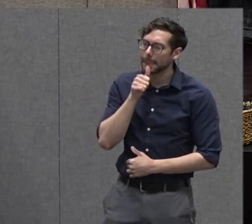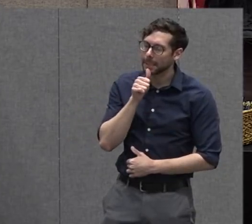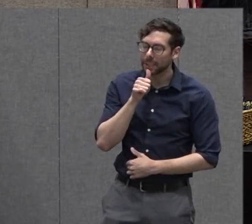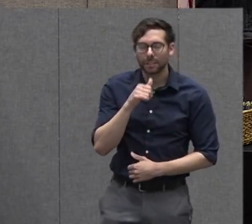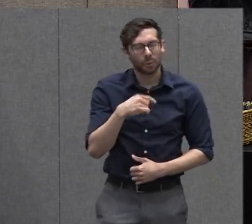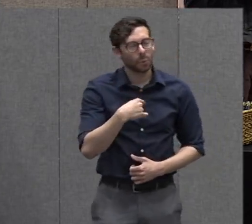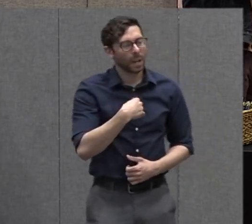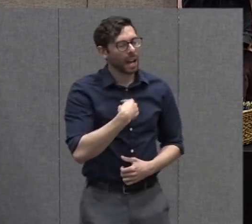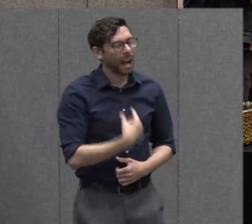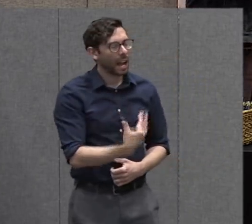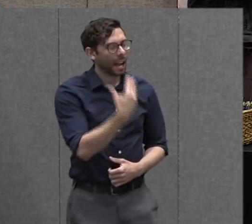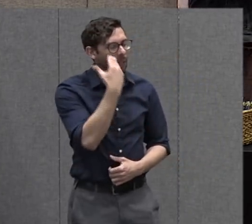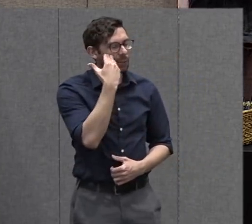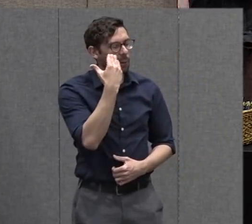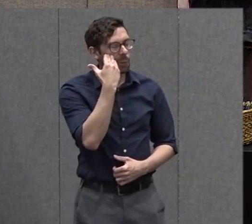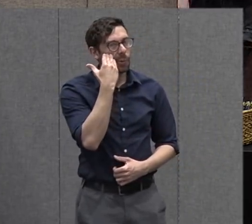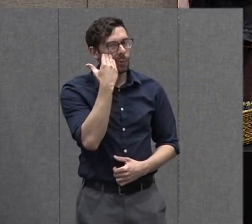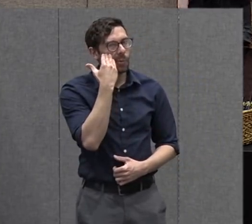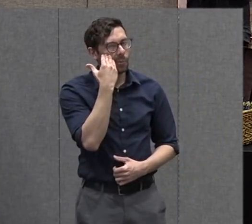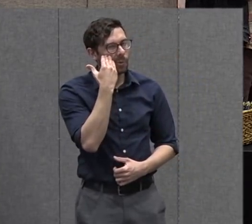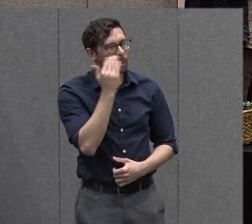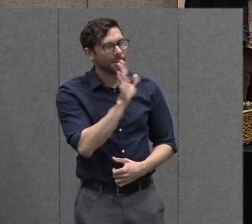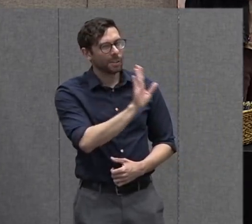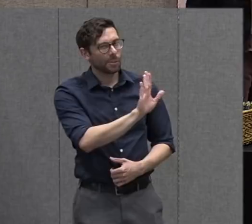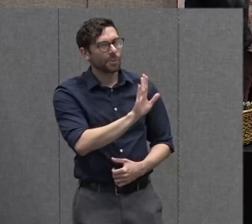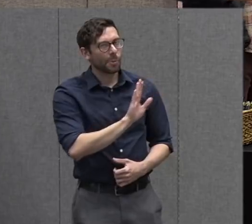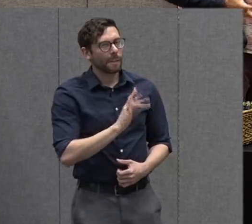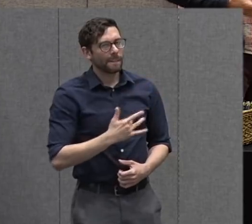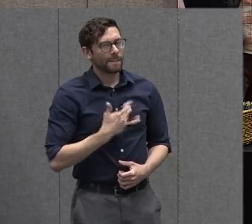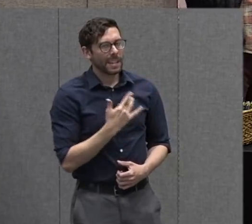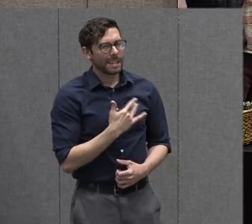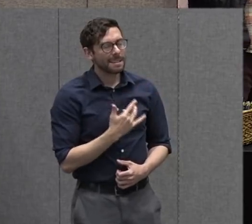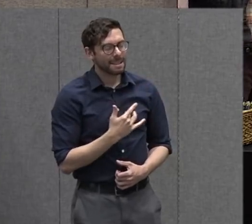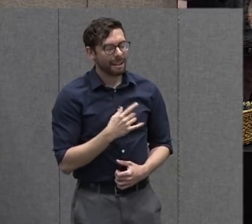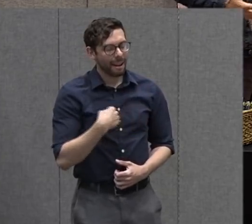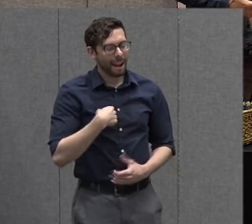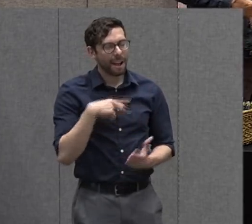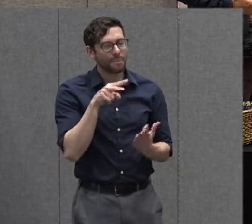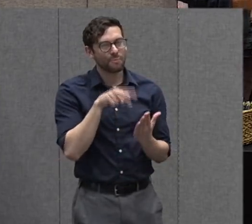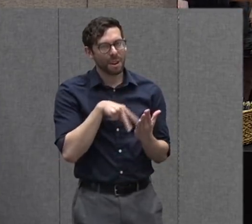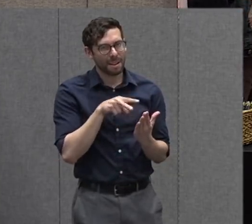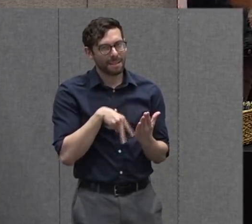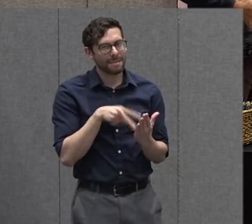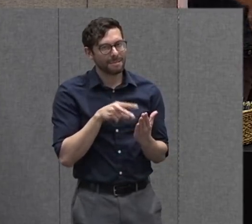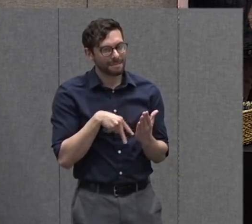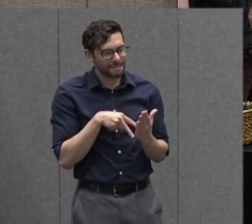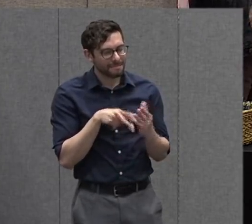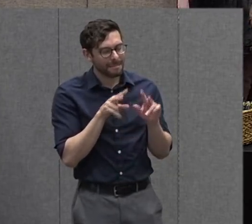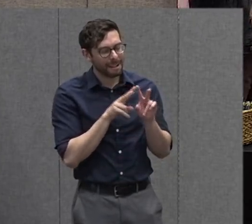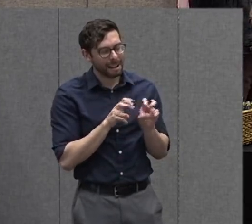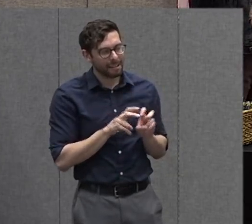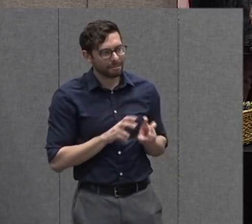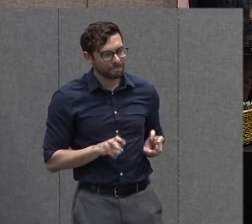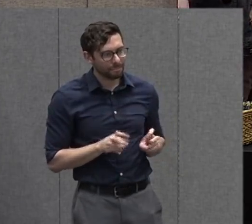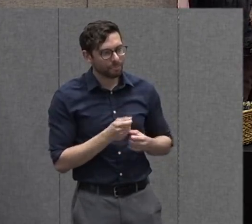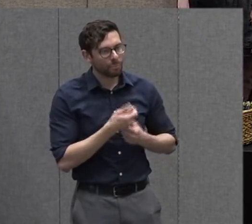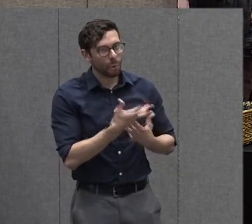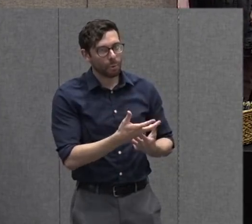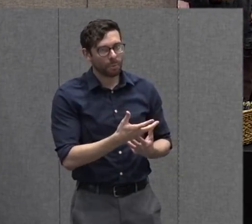[Mr. R] And I did a lot of reading on poetry and poems tend to come out When people are really thinking deeply